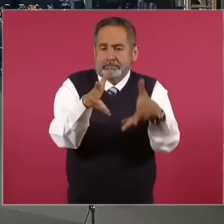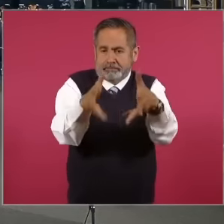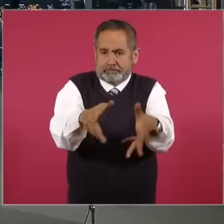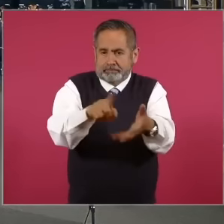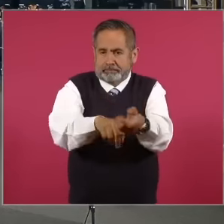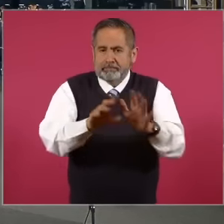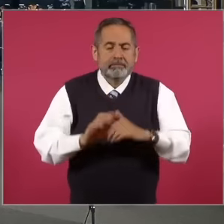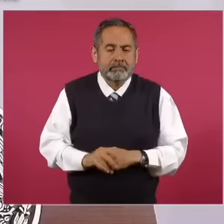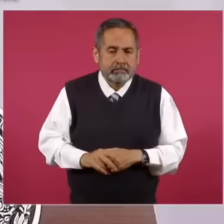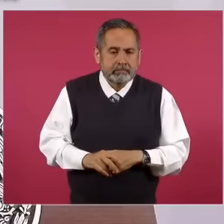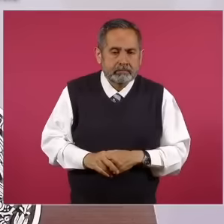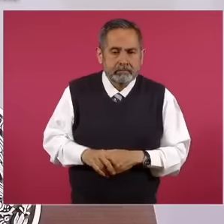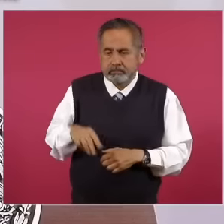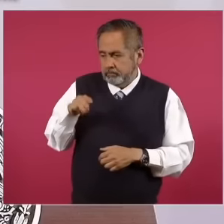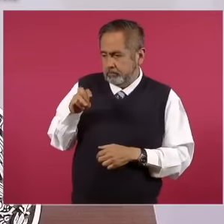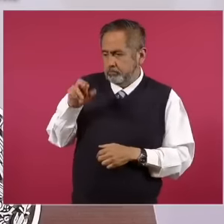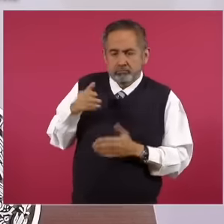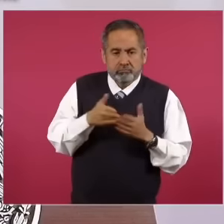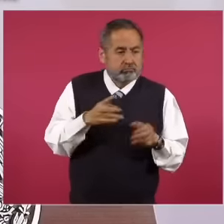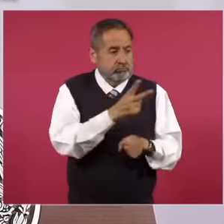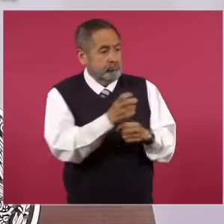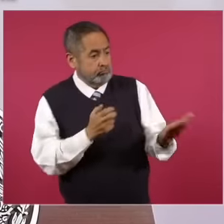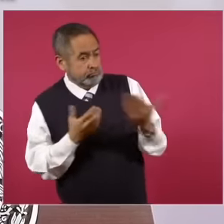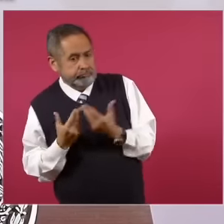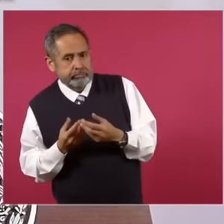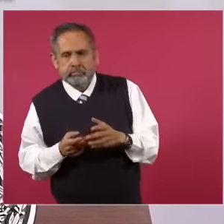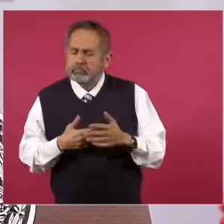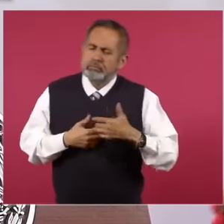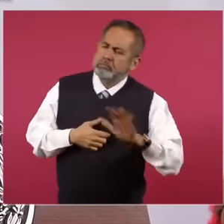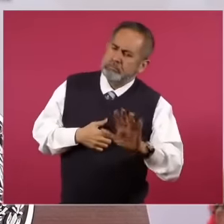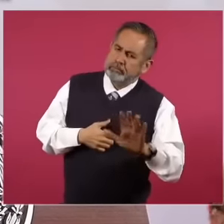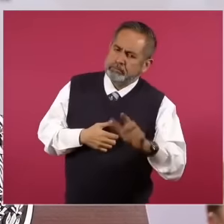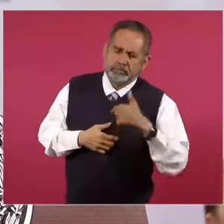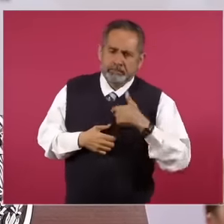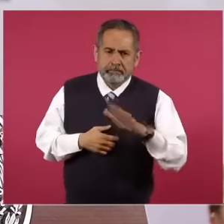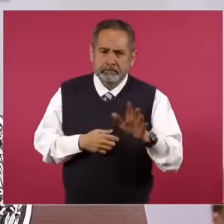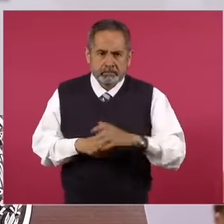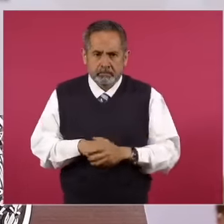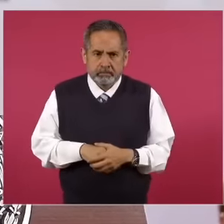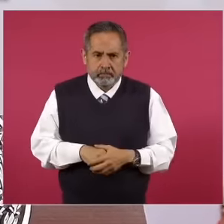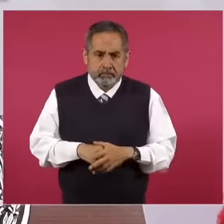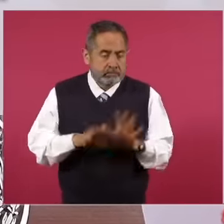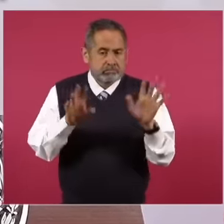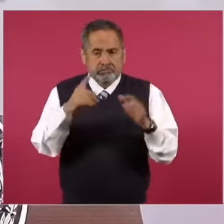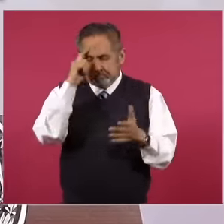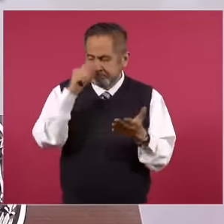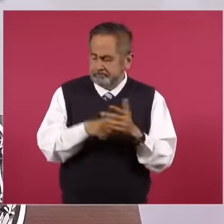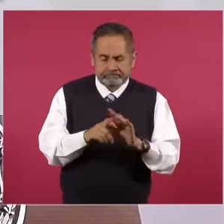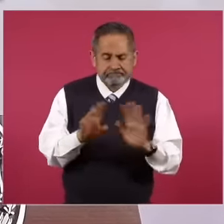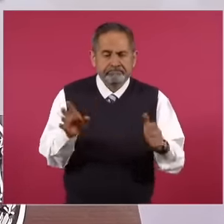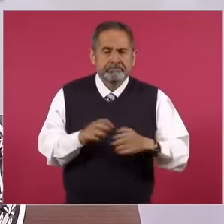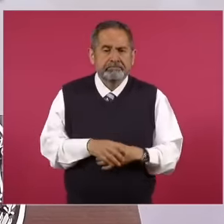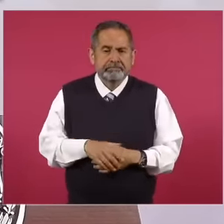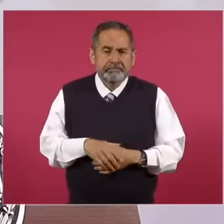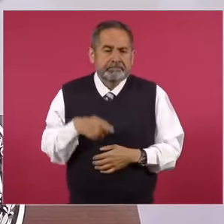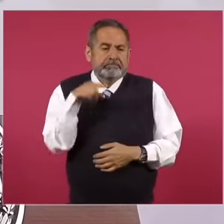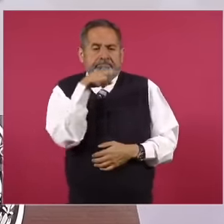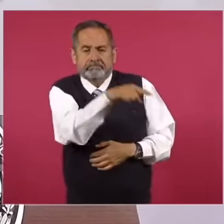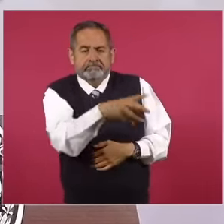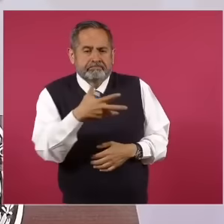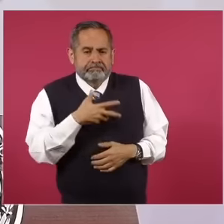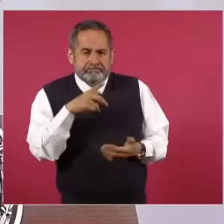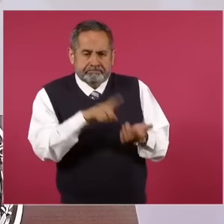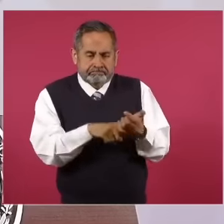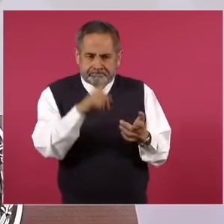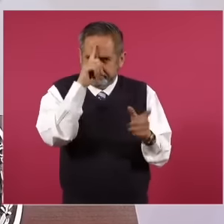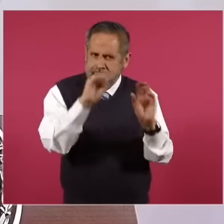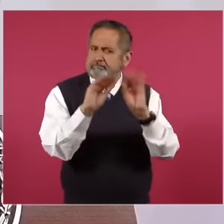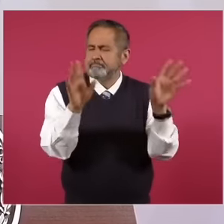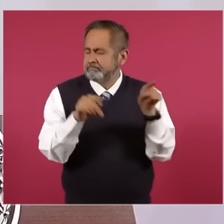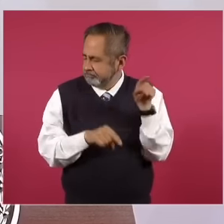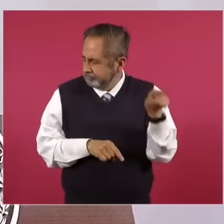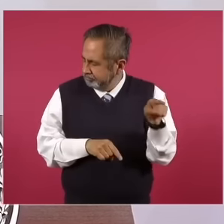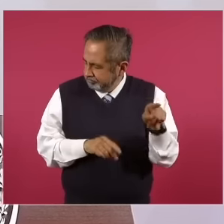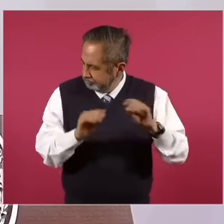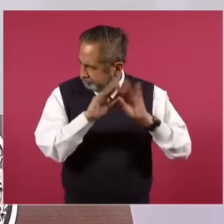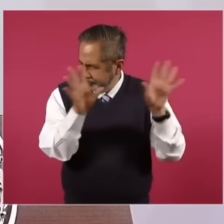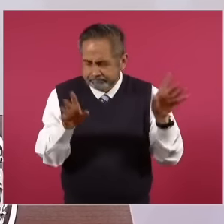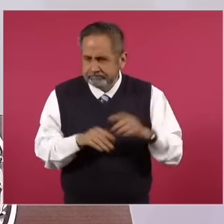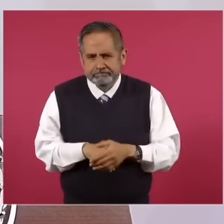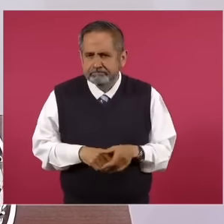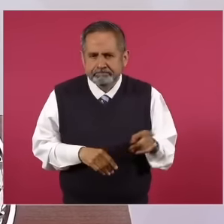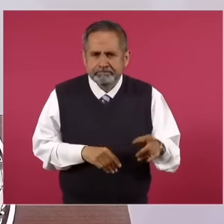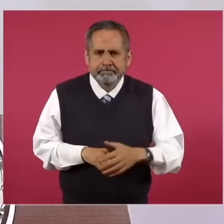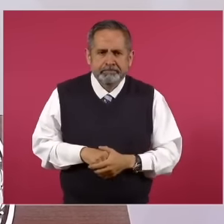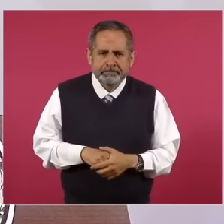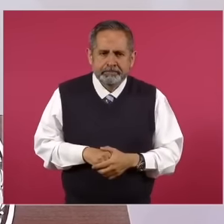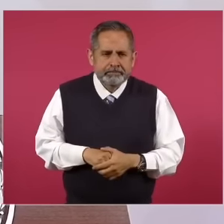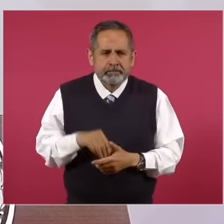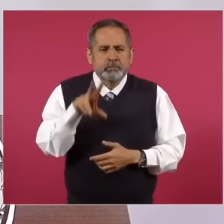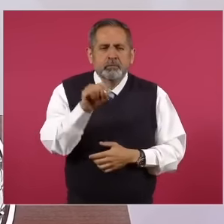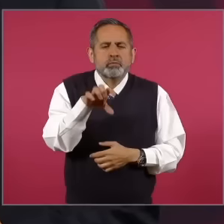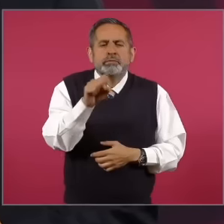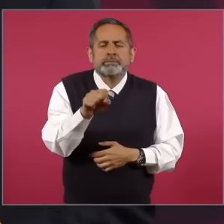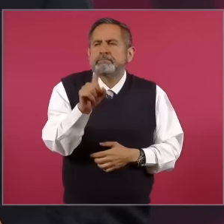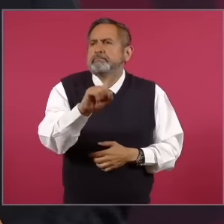extend an invitation to you Ah no no and I think that He is quite clear that this is not